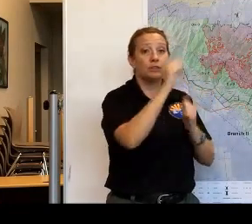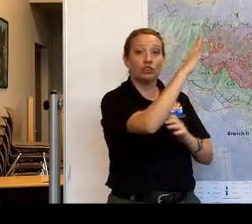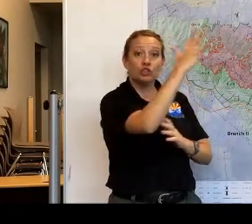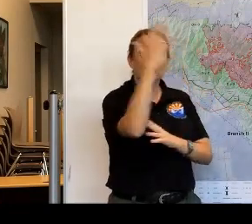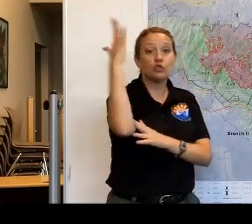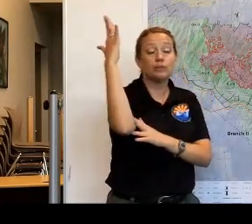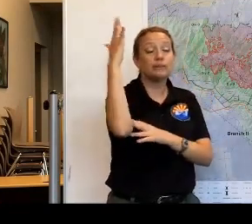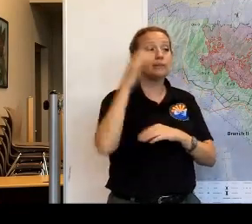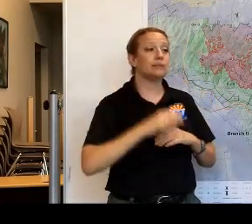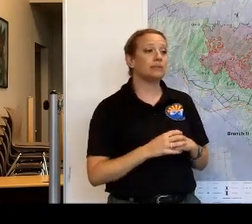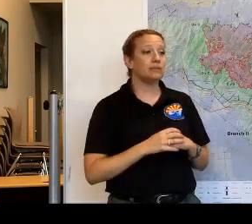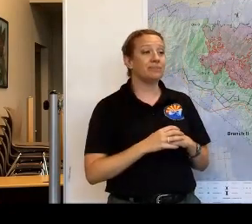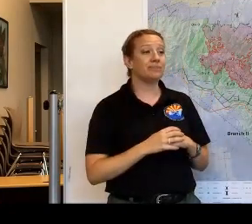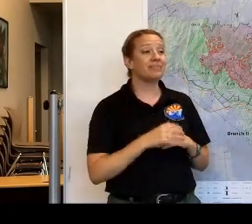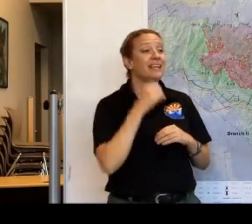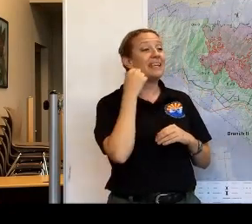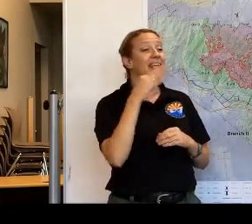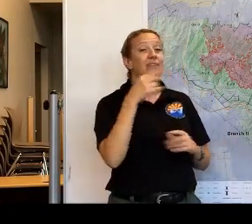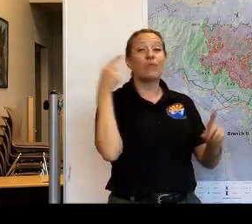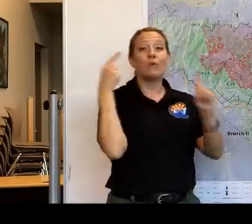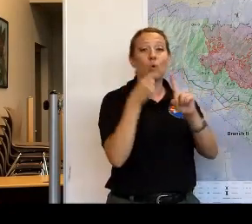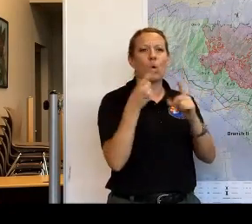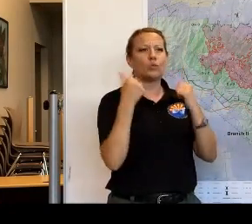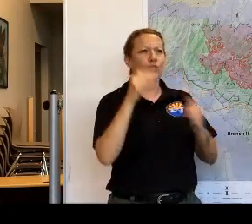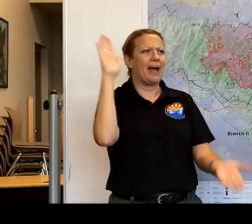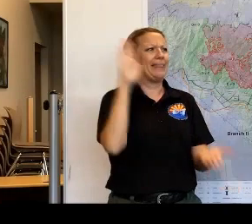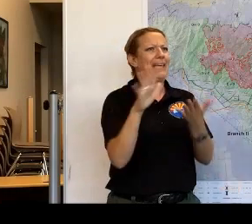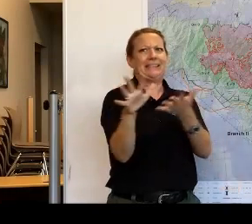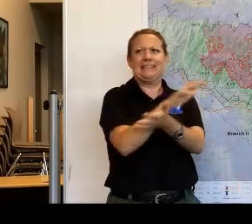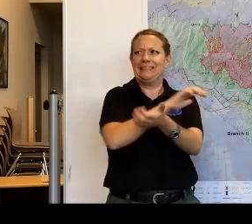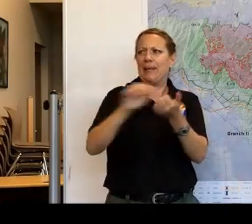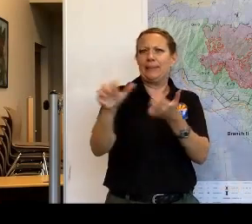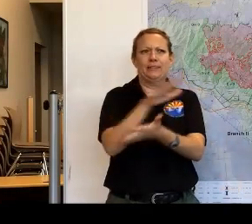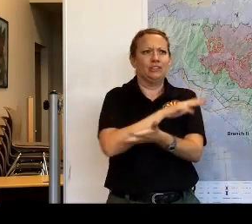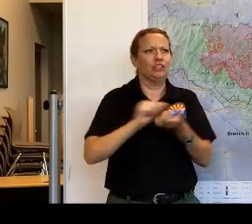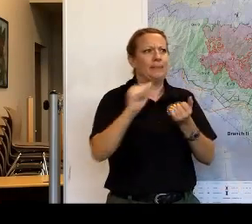goal on the fire to reduce the impact the fire has on vegetation how we can